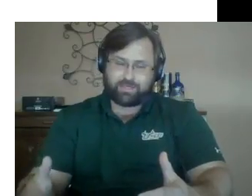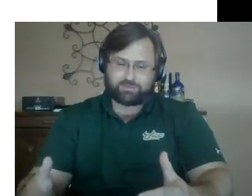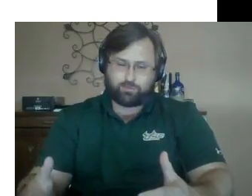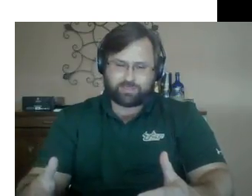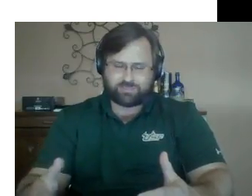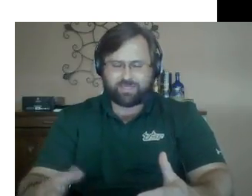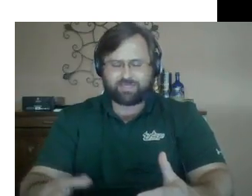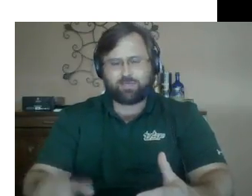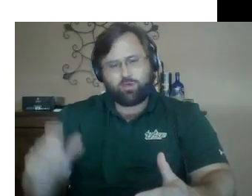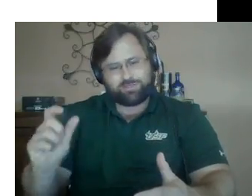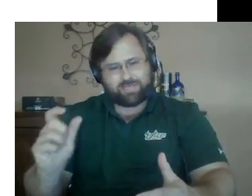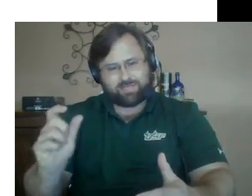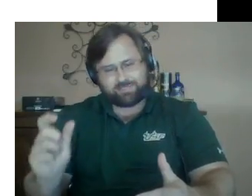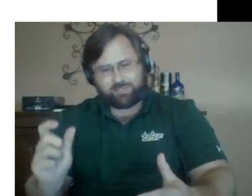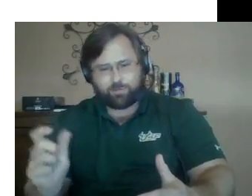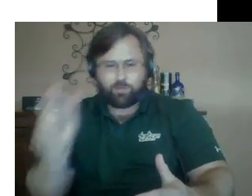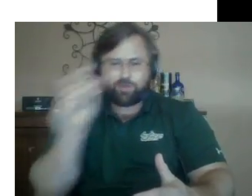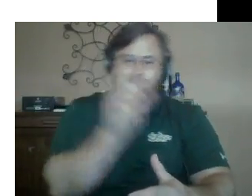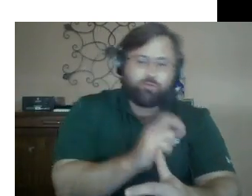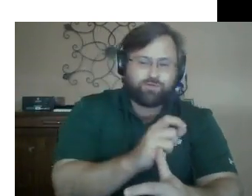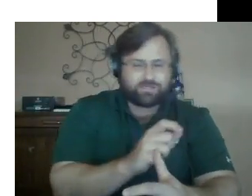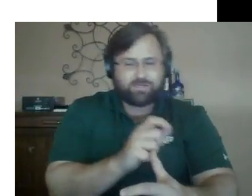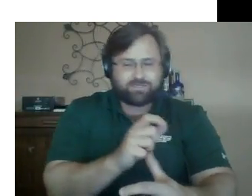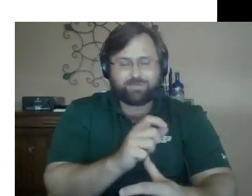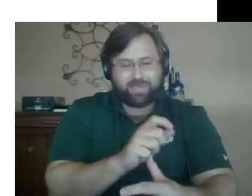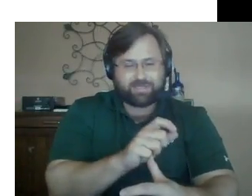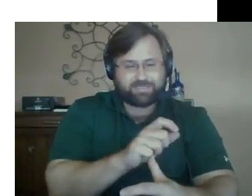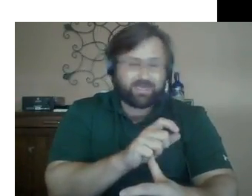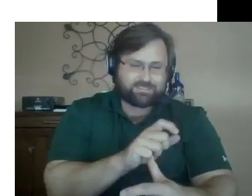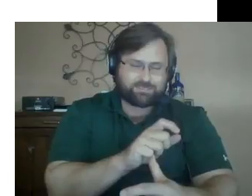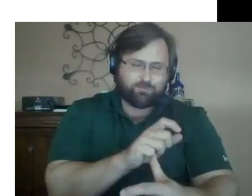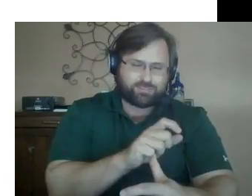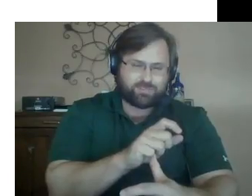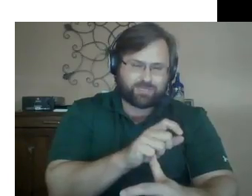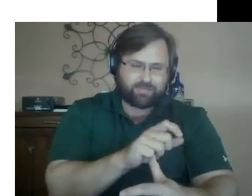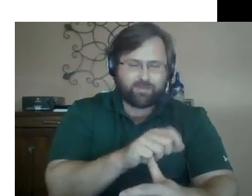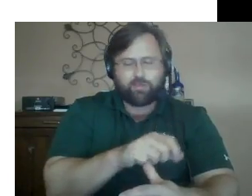yes no question that is we take the auxiliary word and we move it to the beginning of the sentence just before the subject